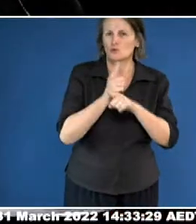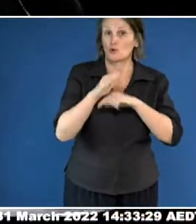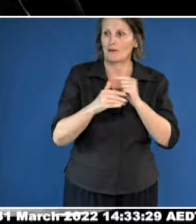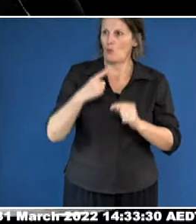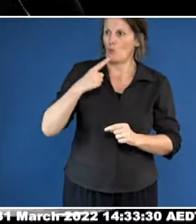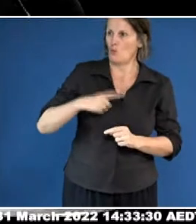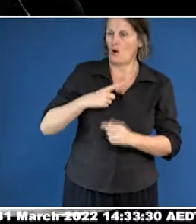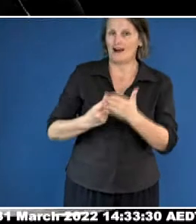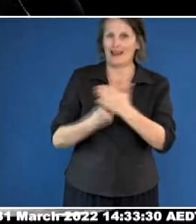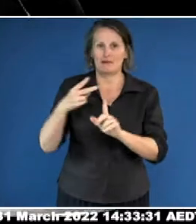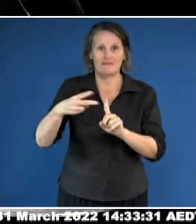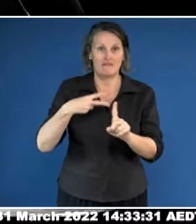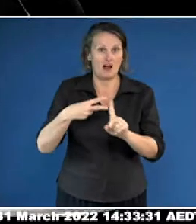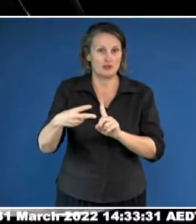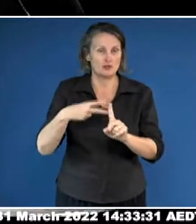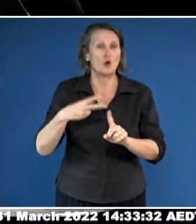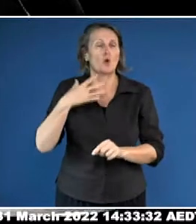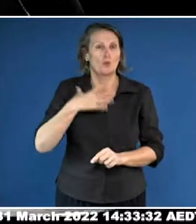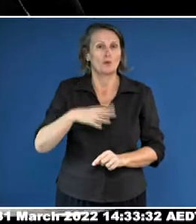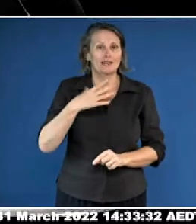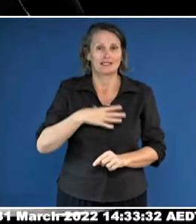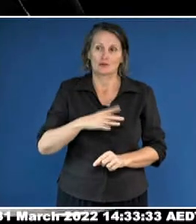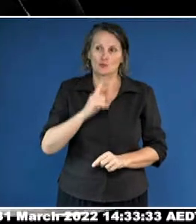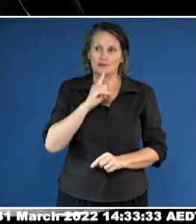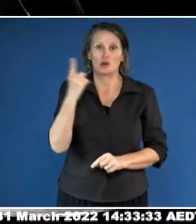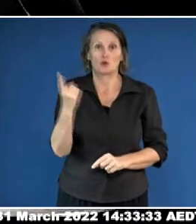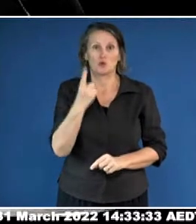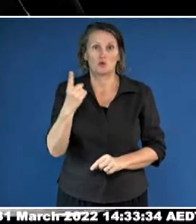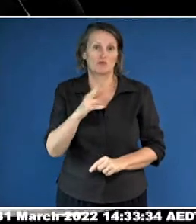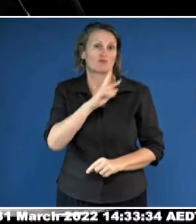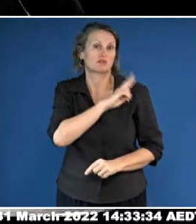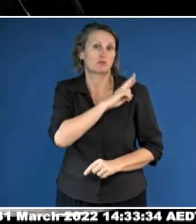place responsibility where it predominantly lays, and that is with the perpetrator.